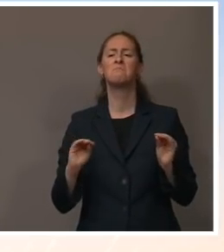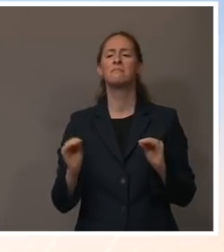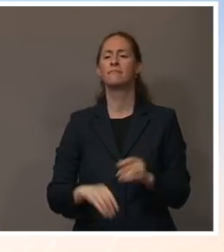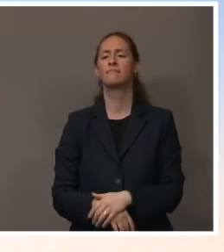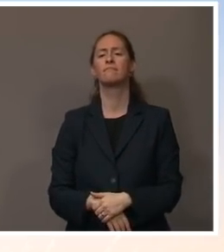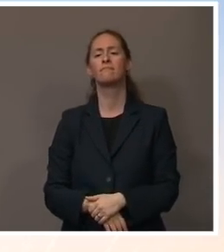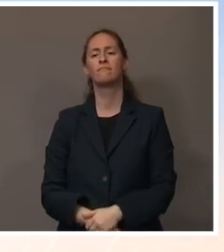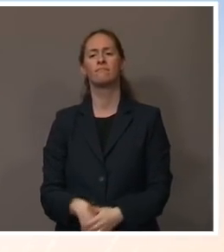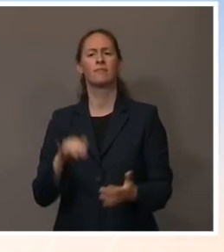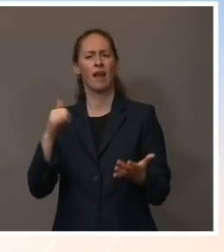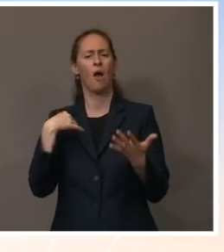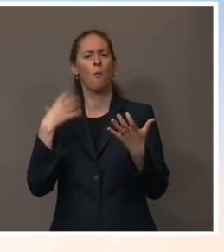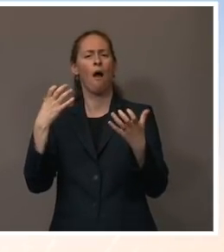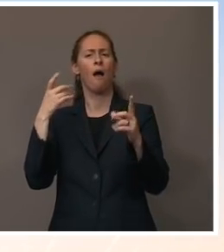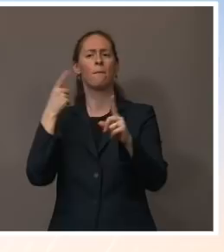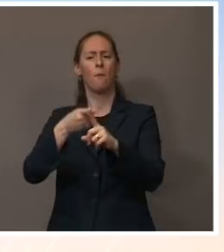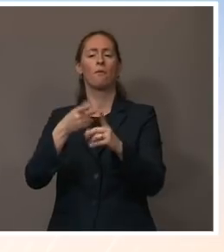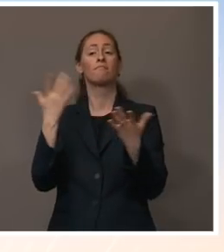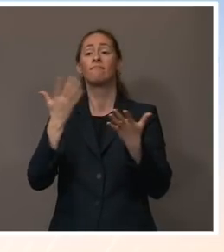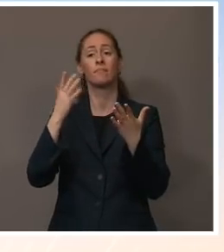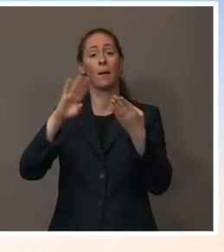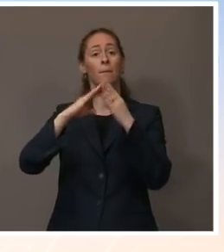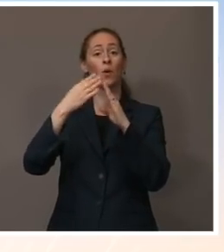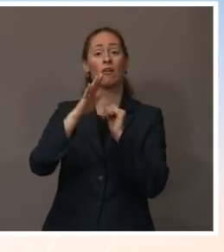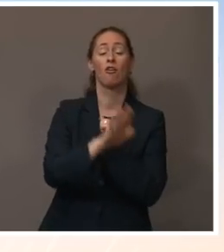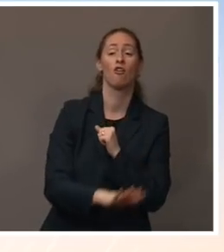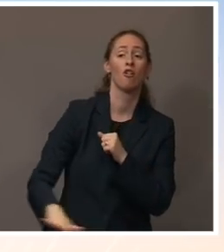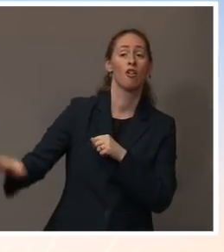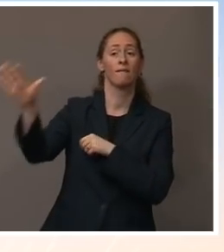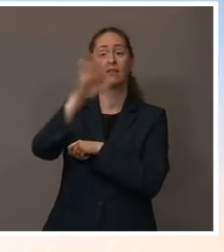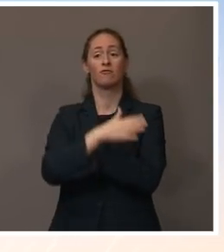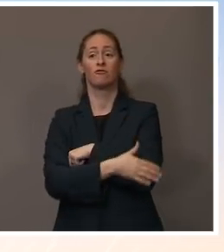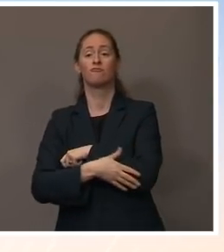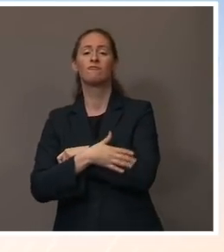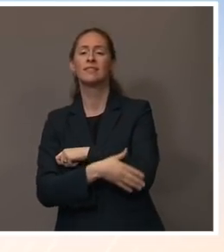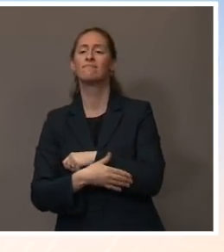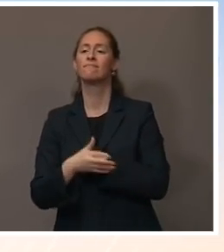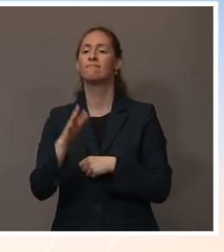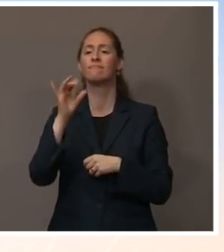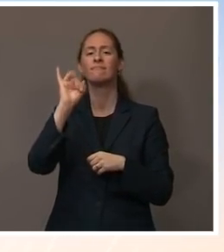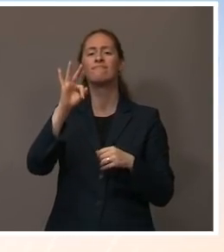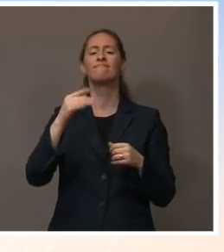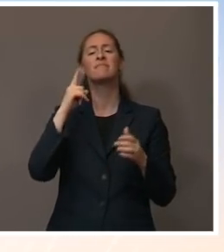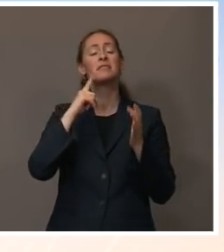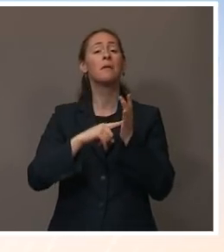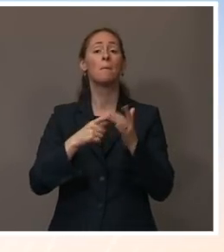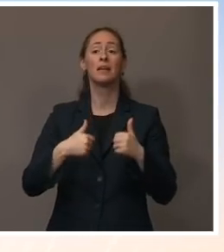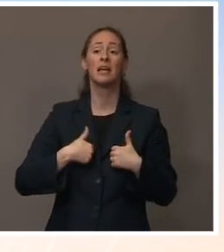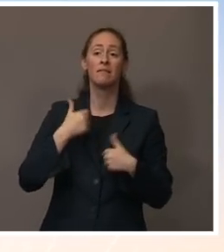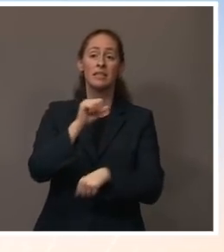And communities across the country where they are seeing -- if you're living in St. Louis and 96 percent of homicides